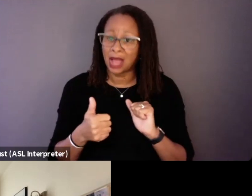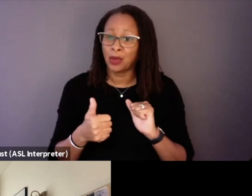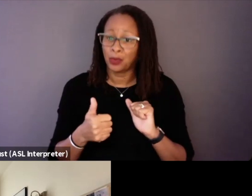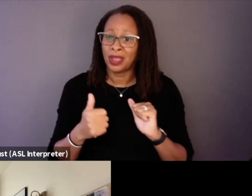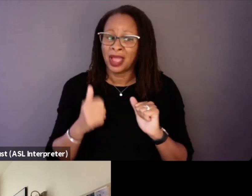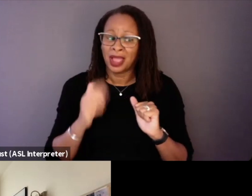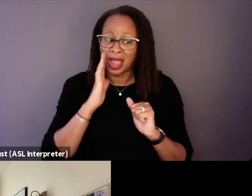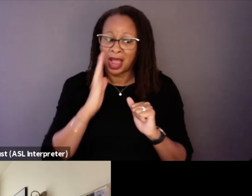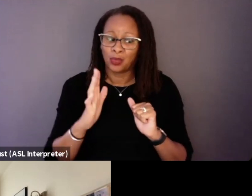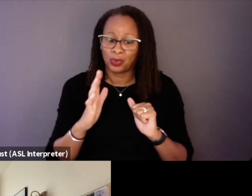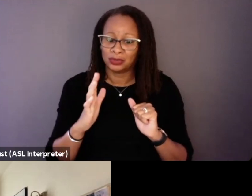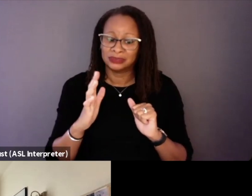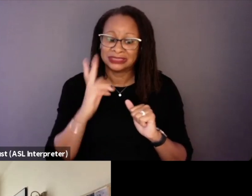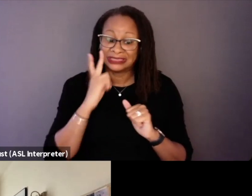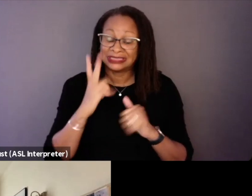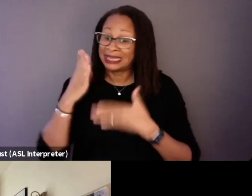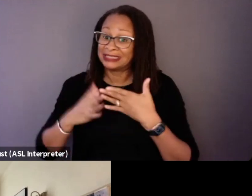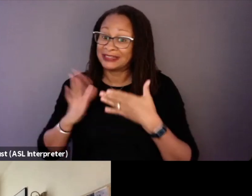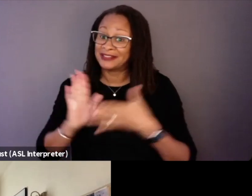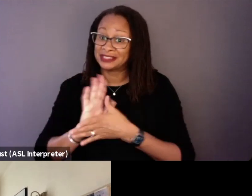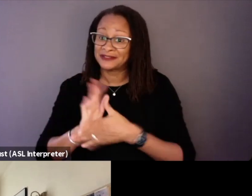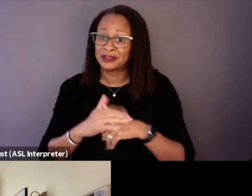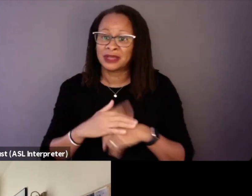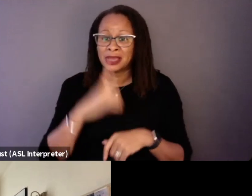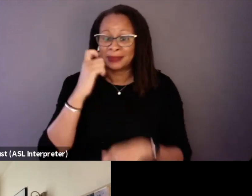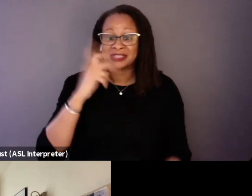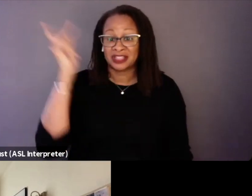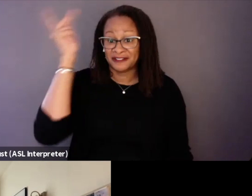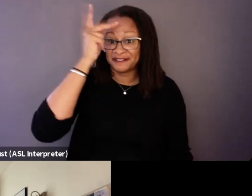Because it is their philosophies truly that led me.